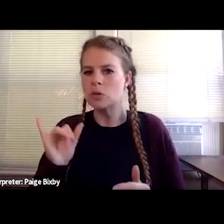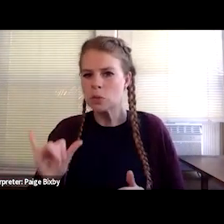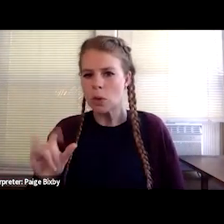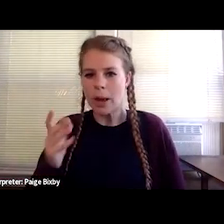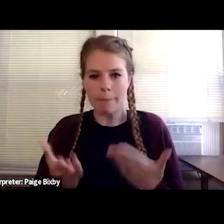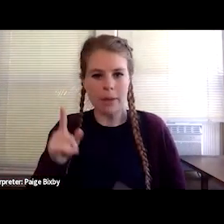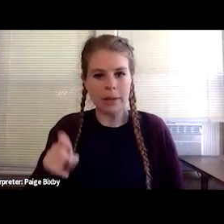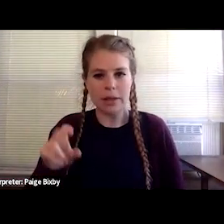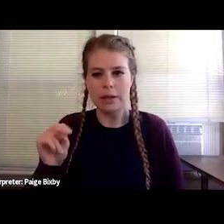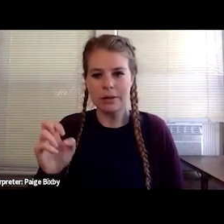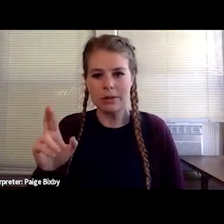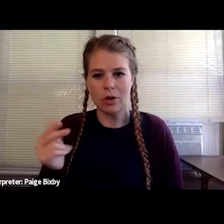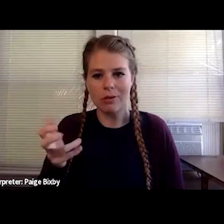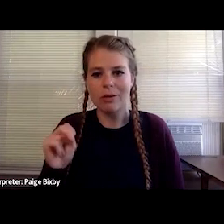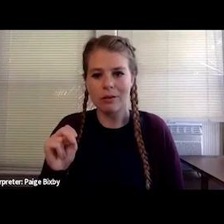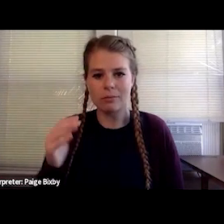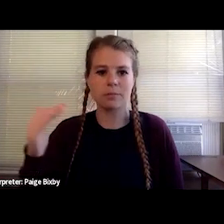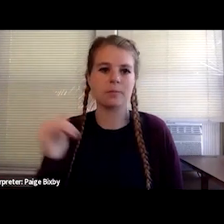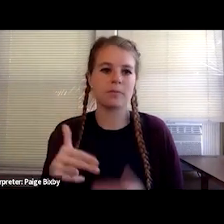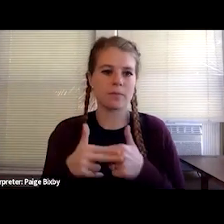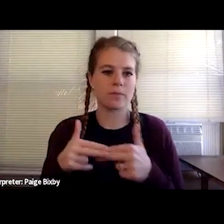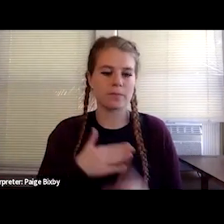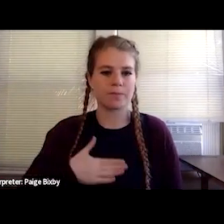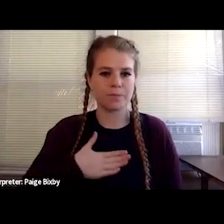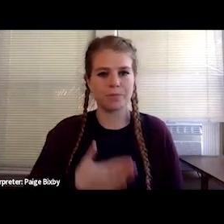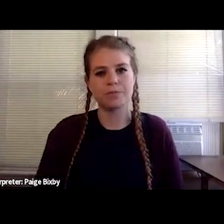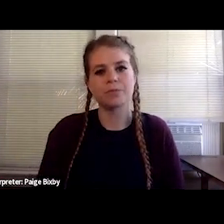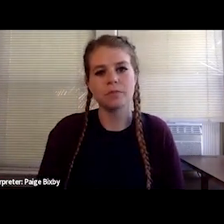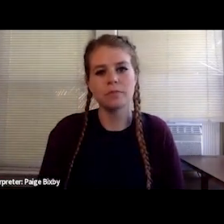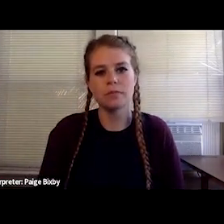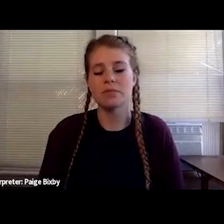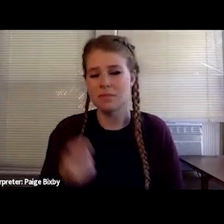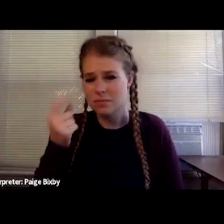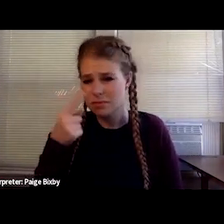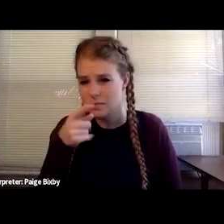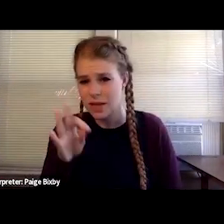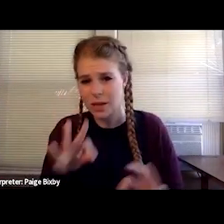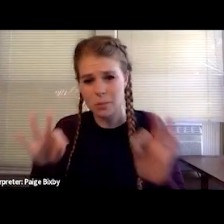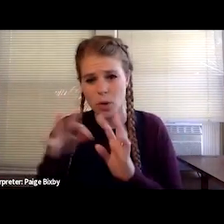Next slide please. So this is an important point that I want people to think about.